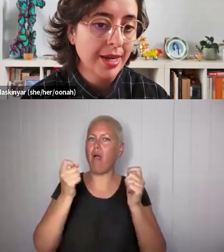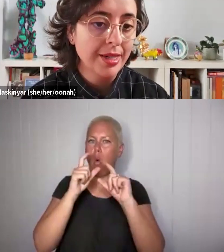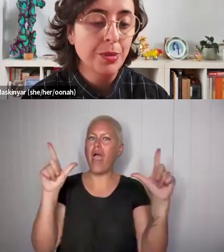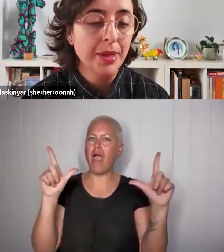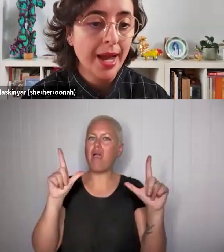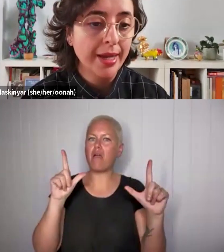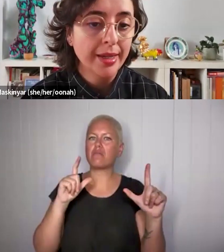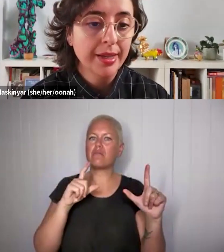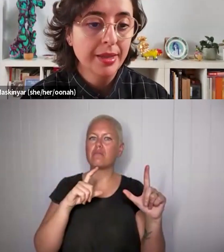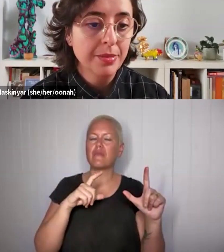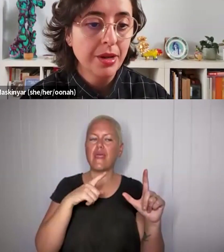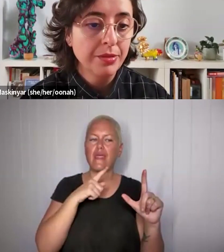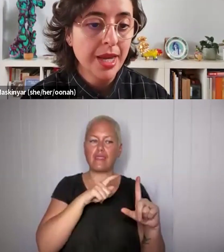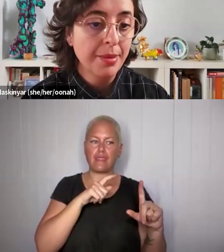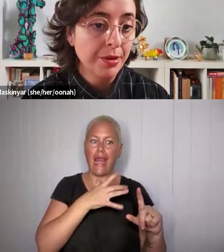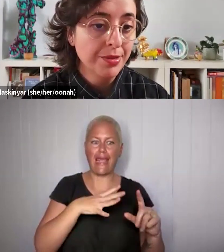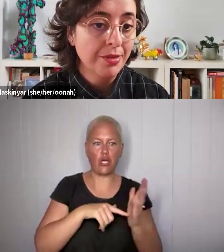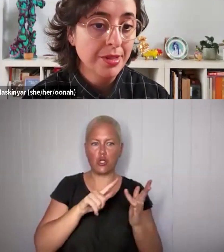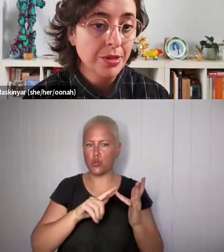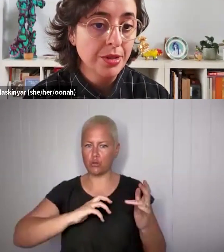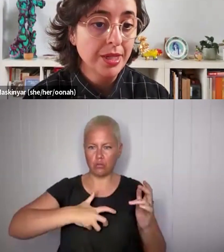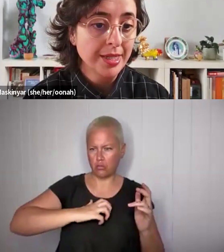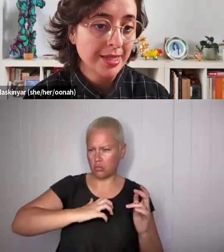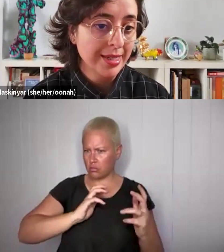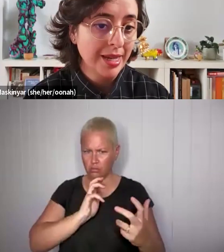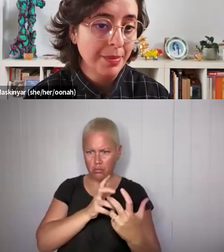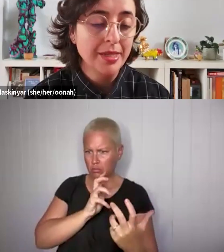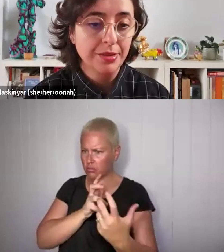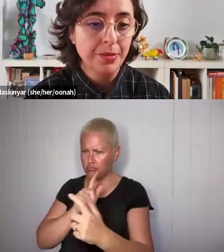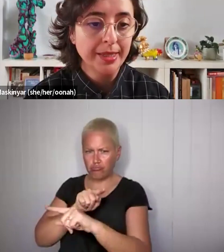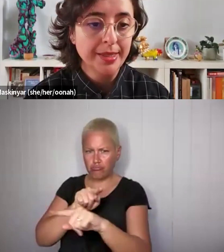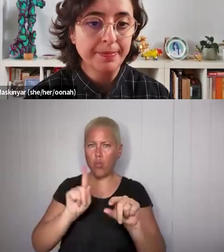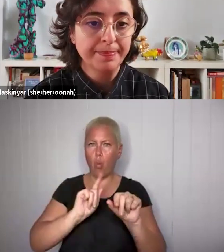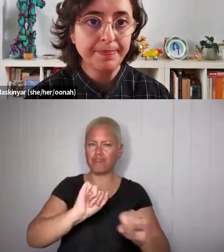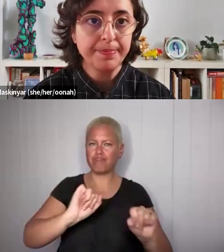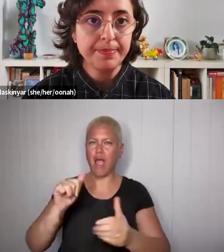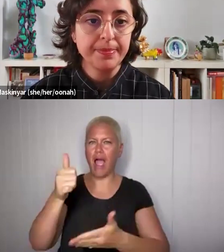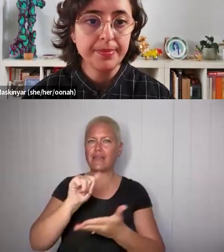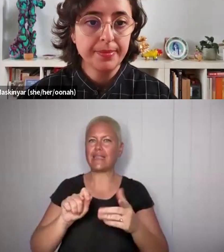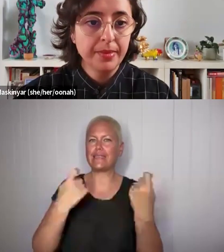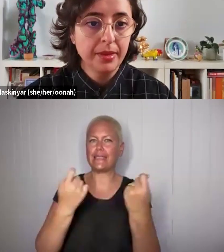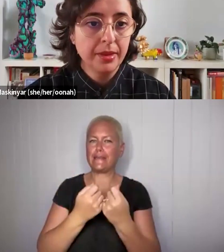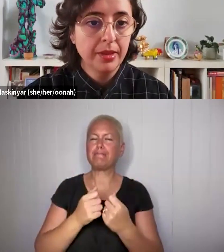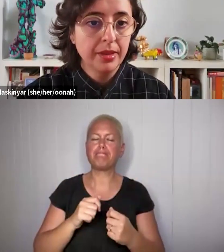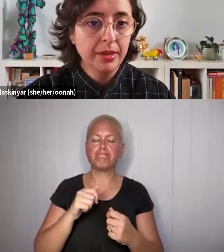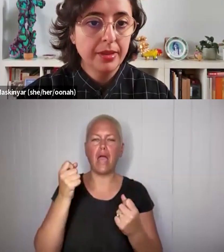they need to apply themselves and be of service to the artistic team in different ways.